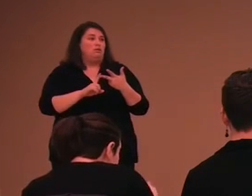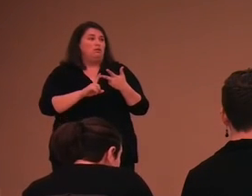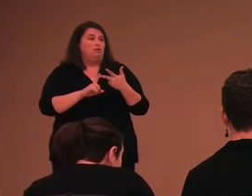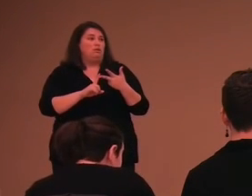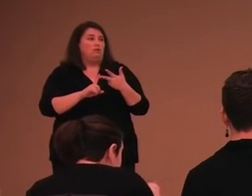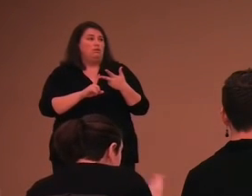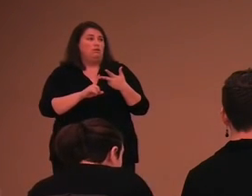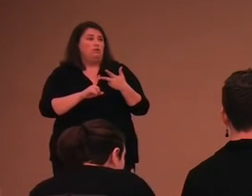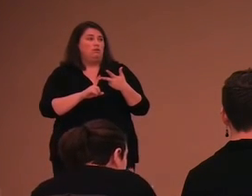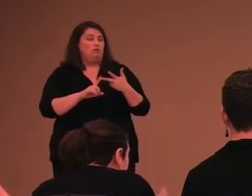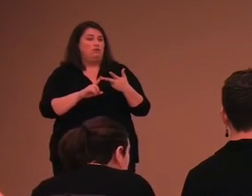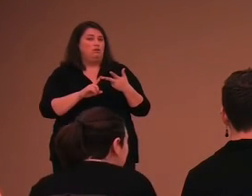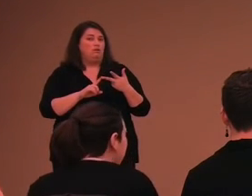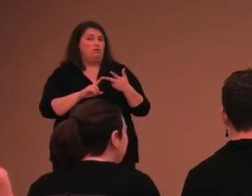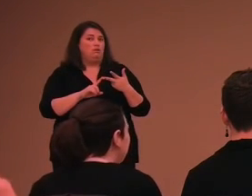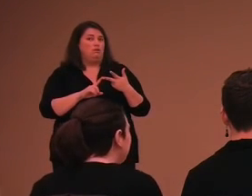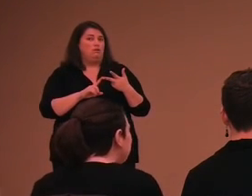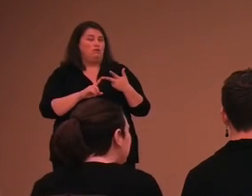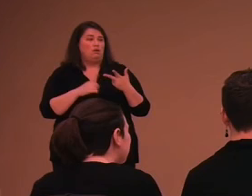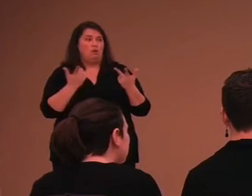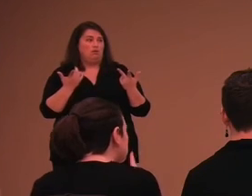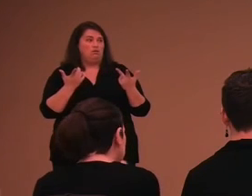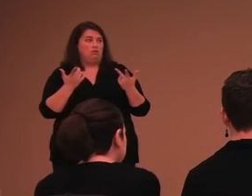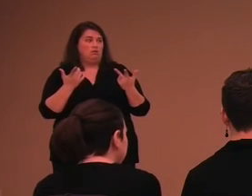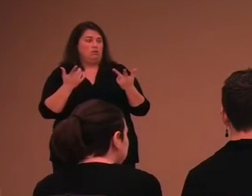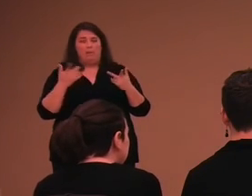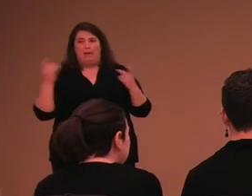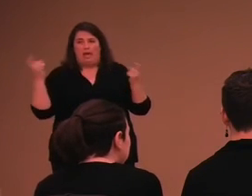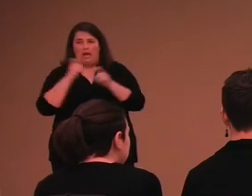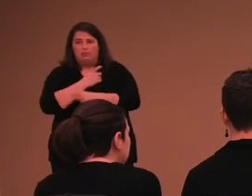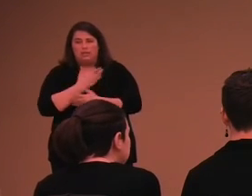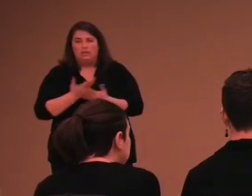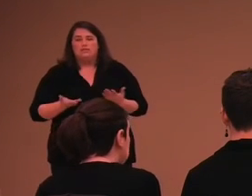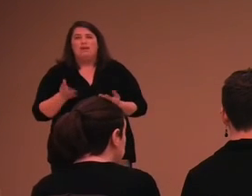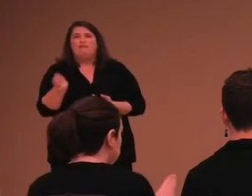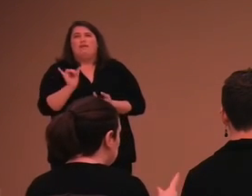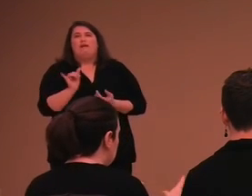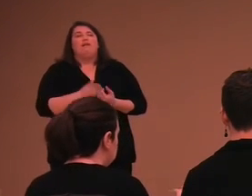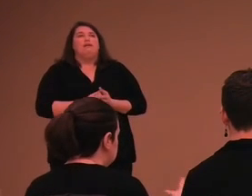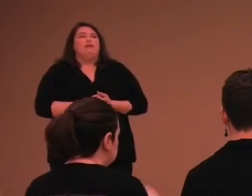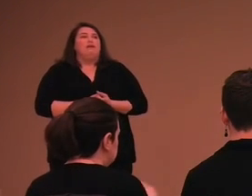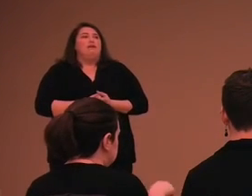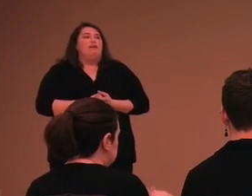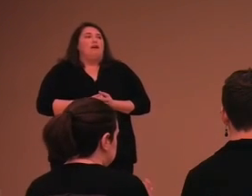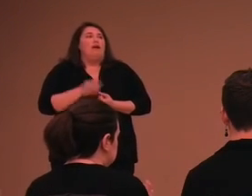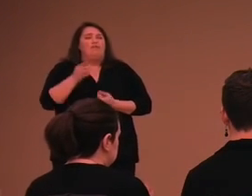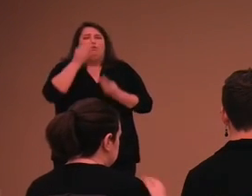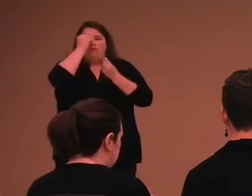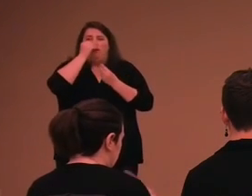Have you or to the complicated stuff where it's Have you thought about increasing?